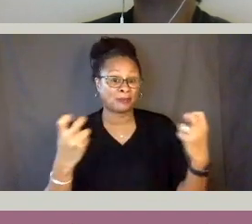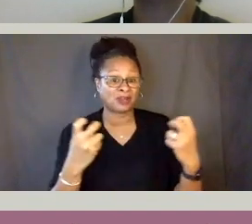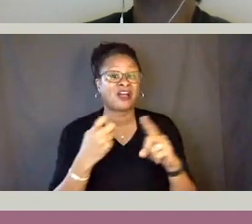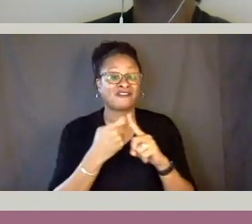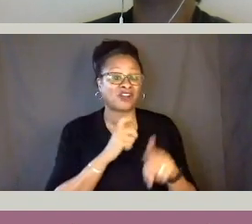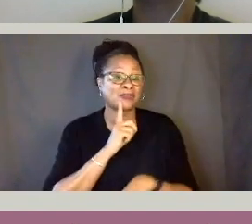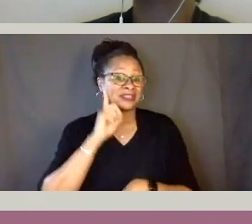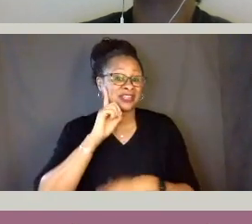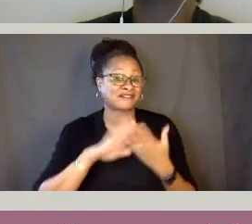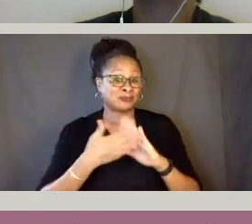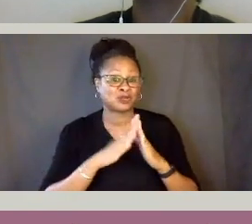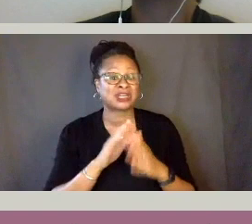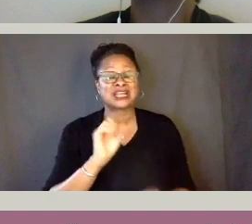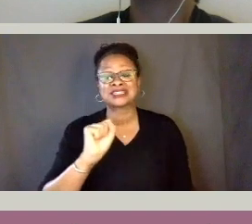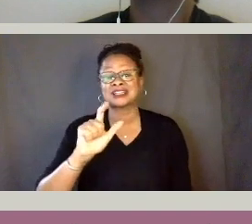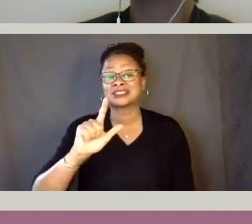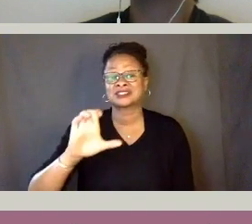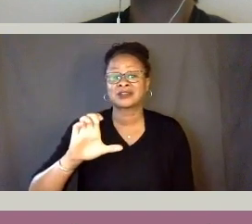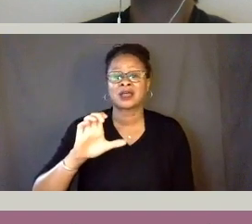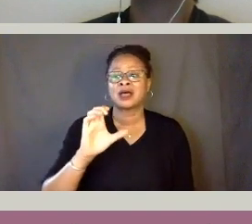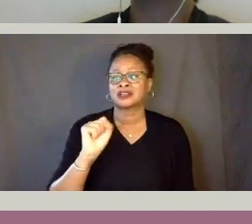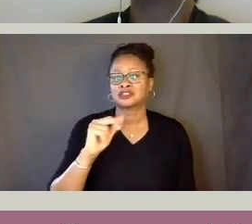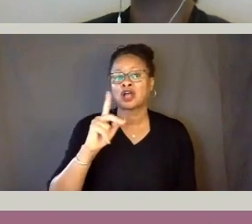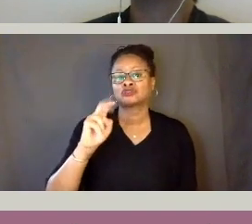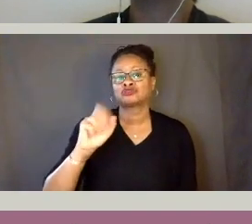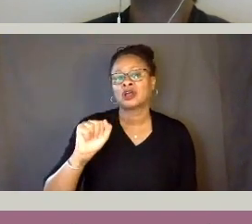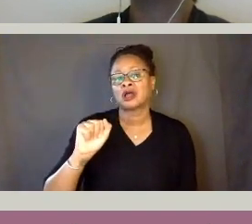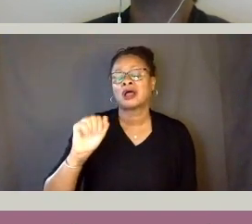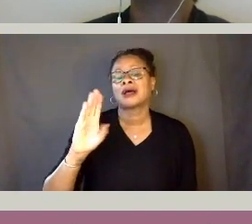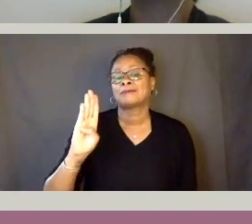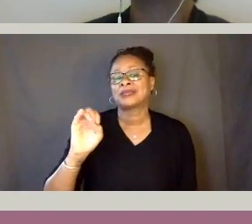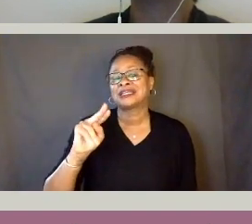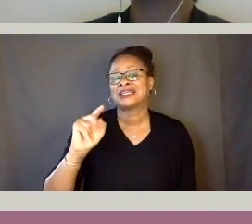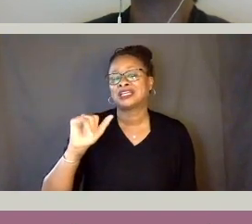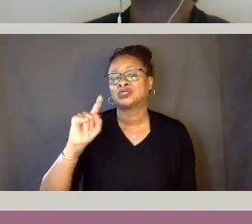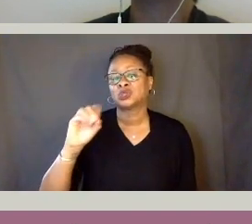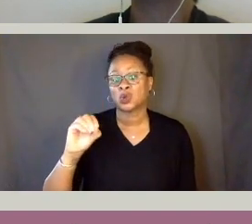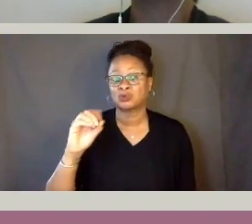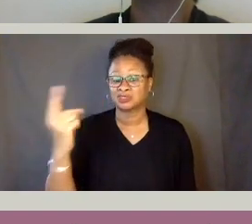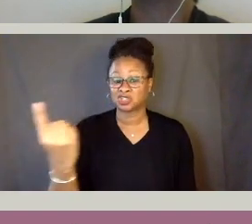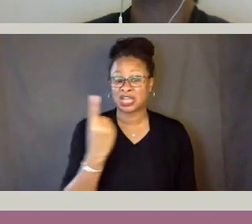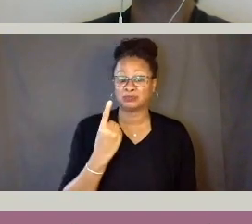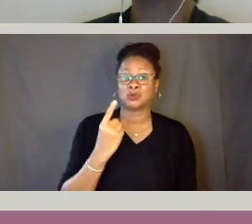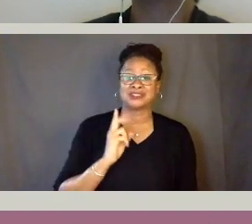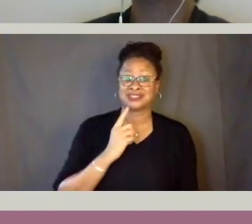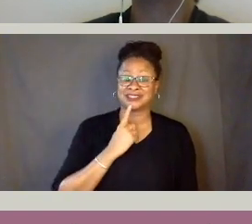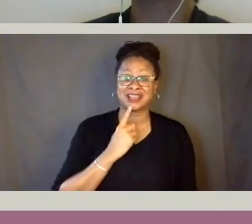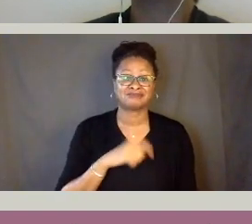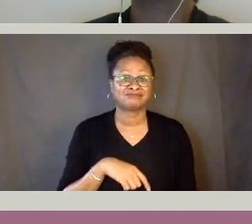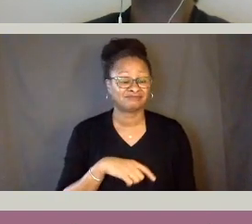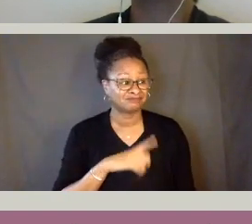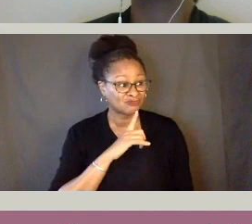from the deaf community in Salt Lake City, Chandra Benito, came to us and said, did you really